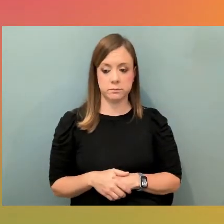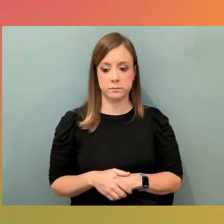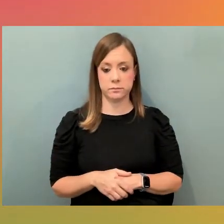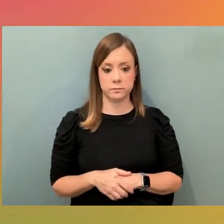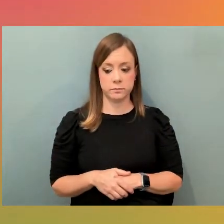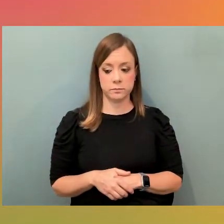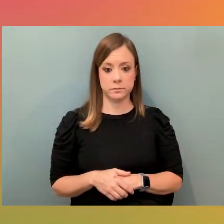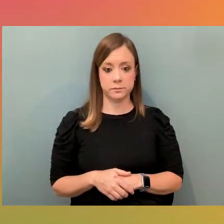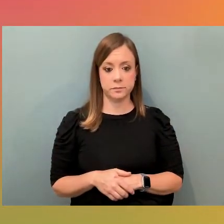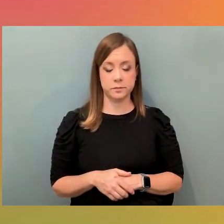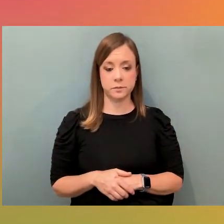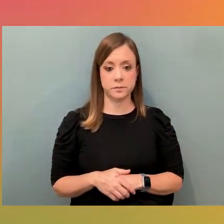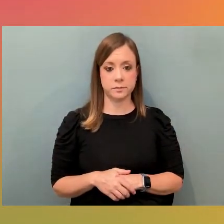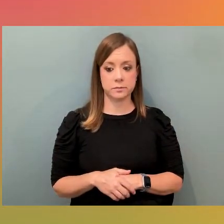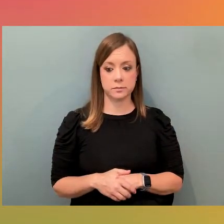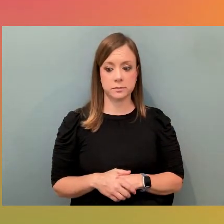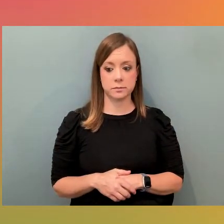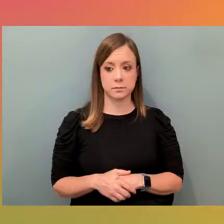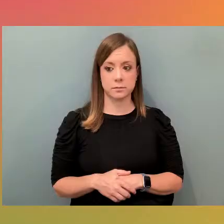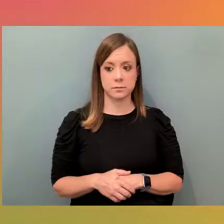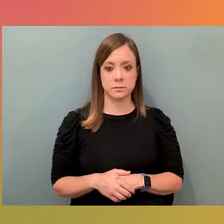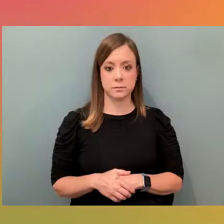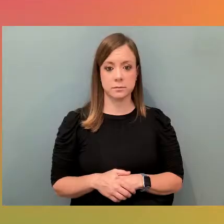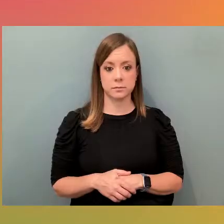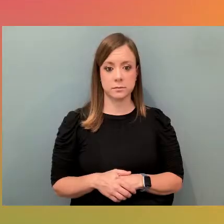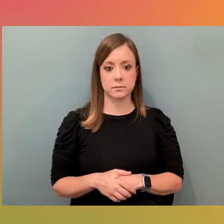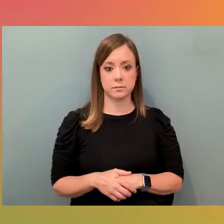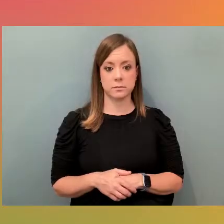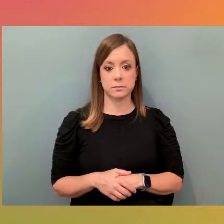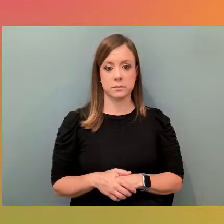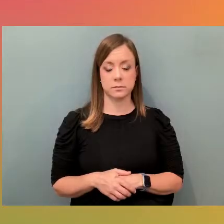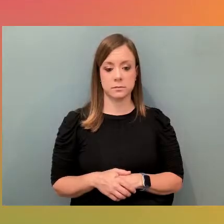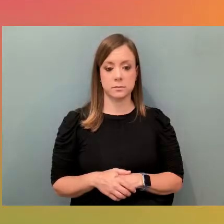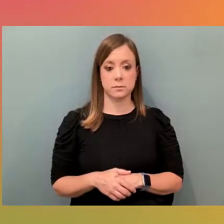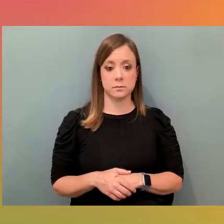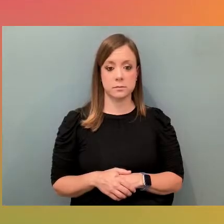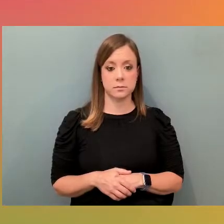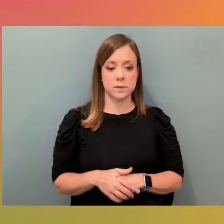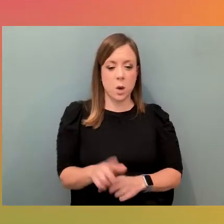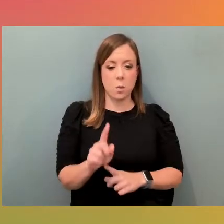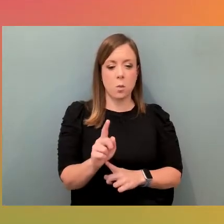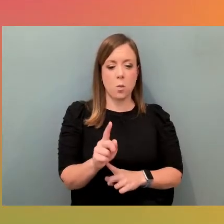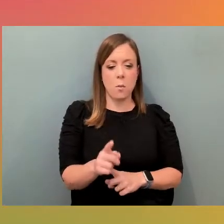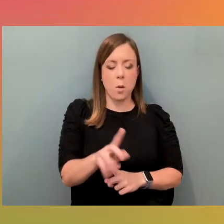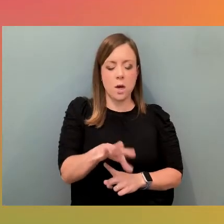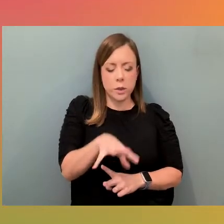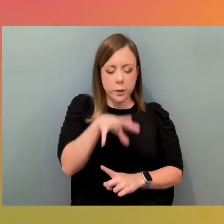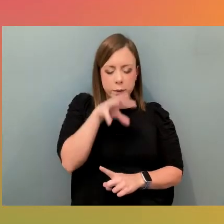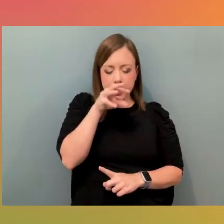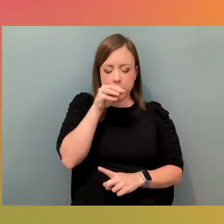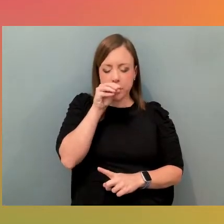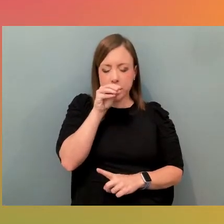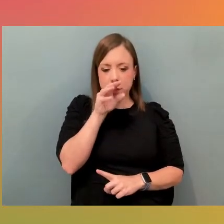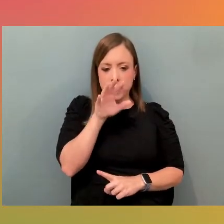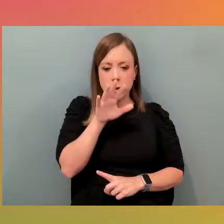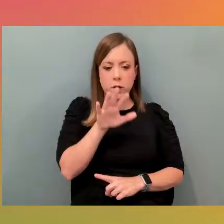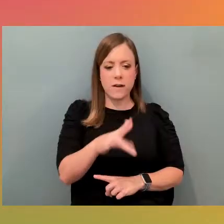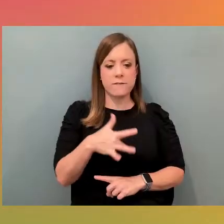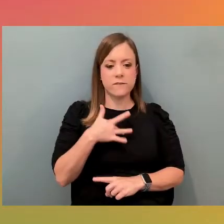NOD YOUR HEAD YES, SHAKE IT NO.